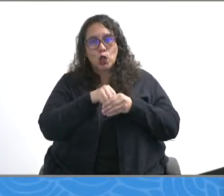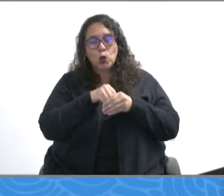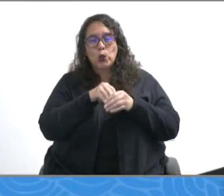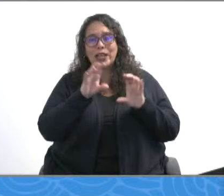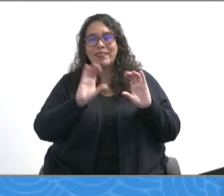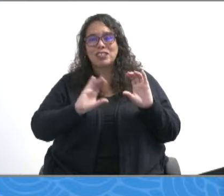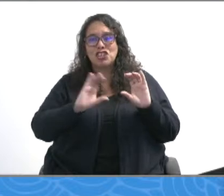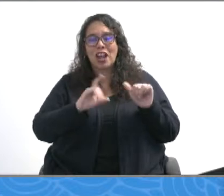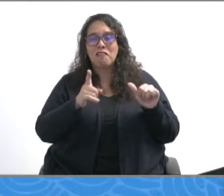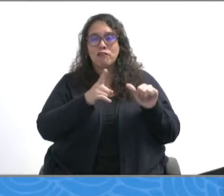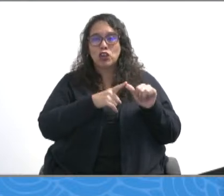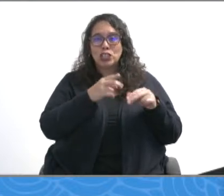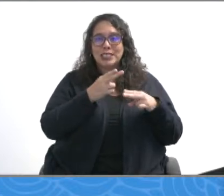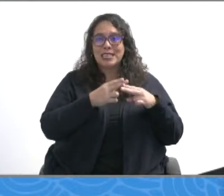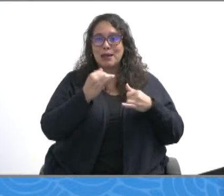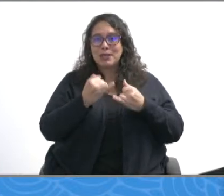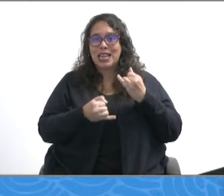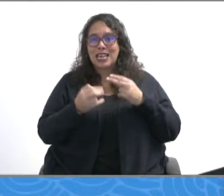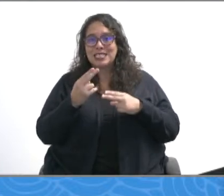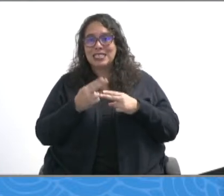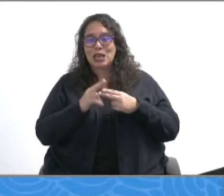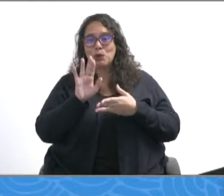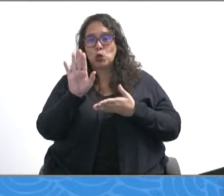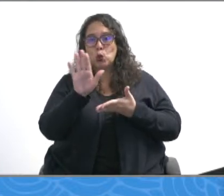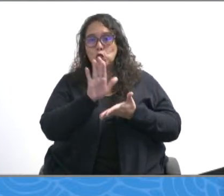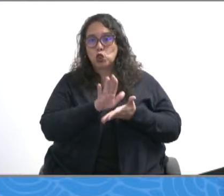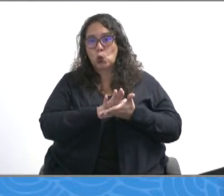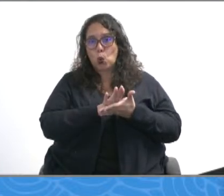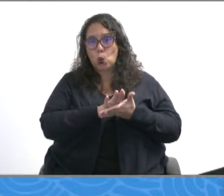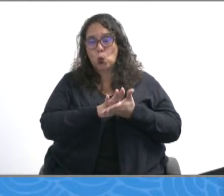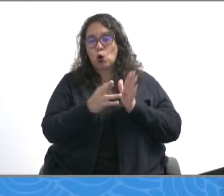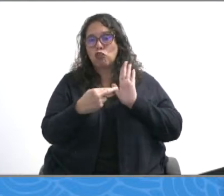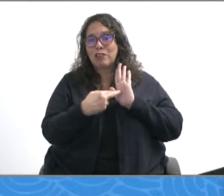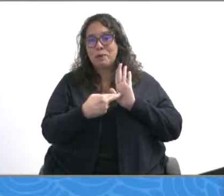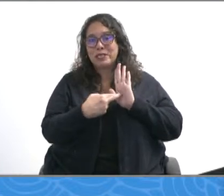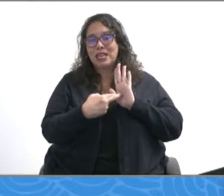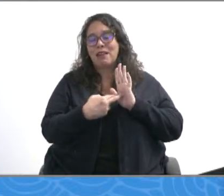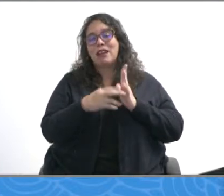and the school site that you are representing, and we can go ahead and keep track of it that way.